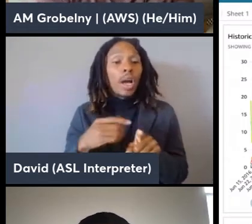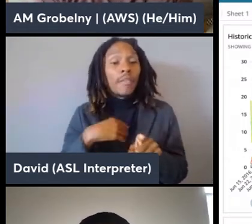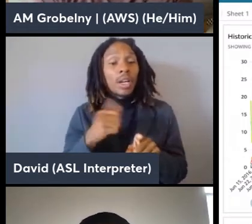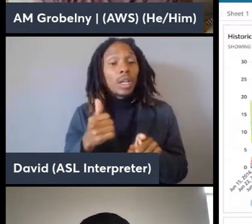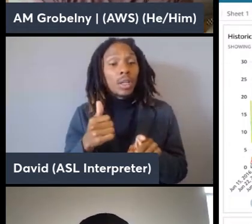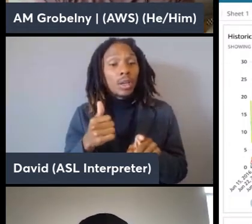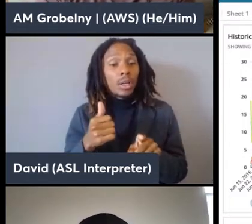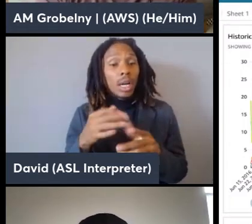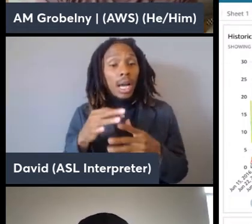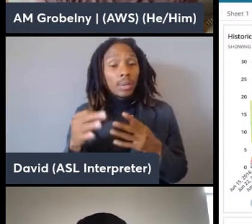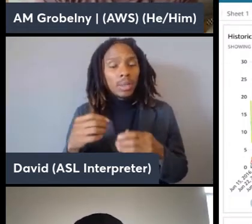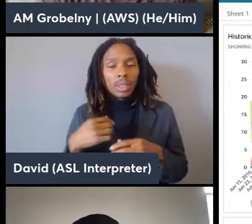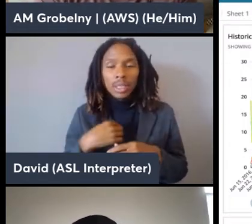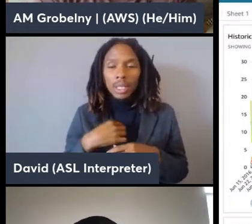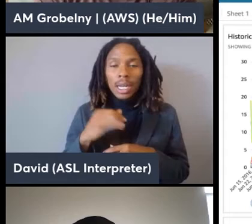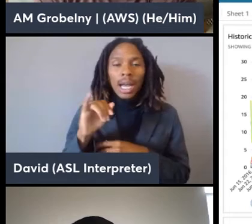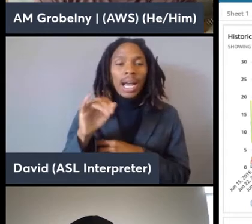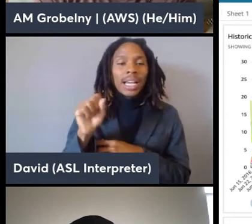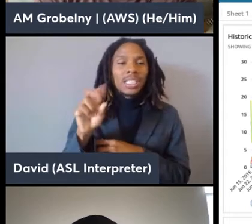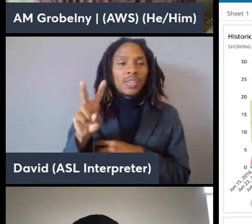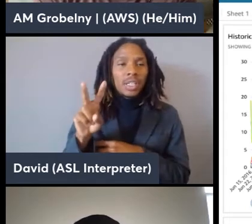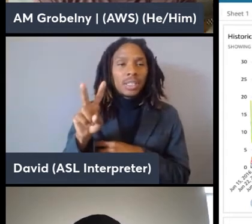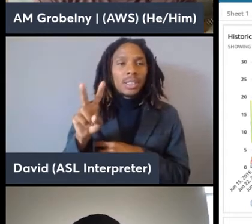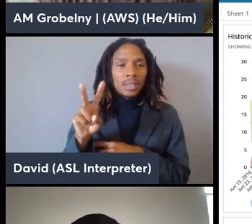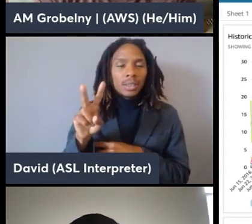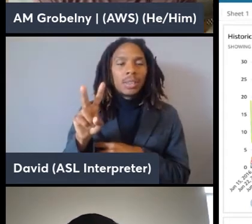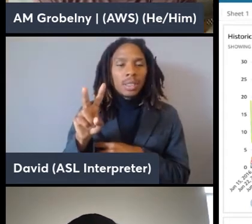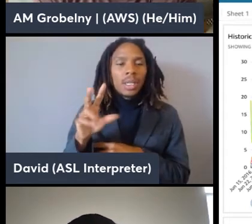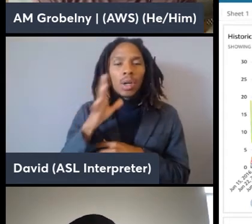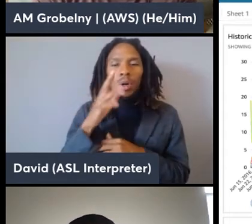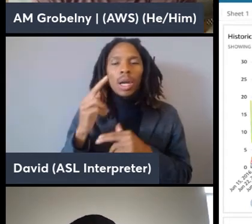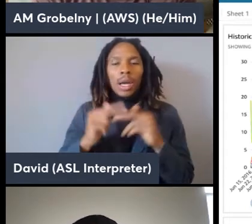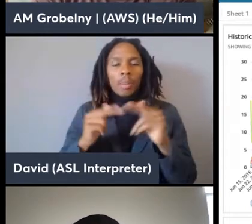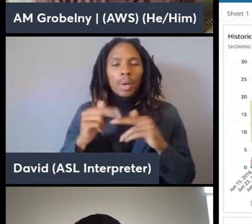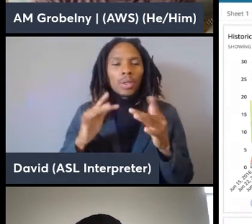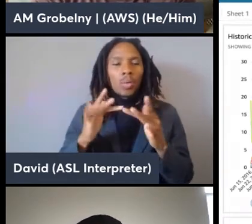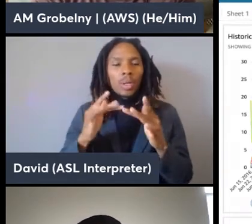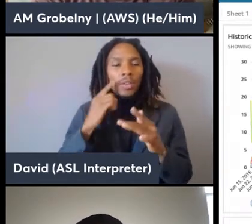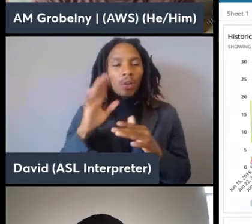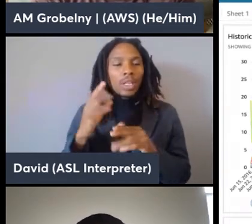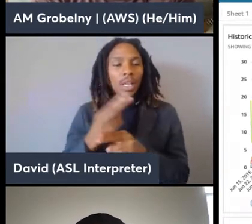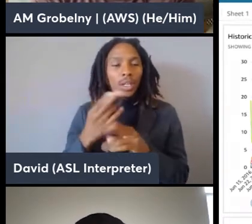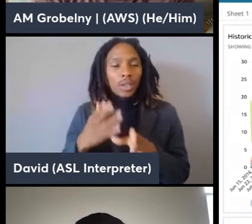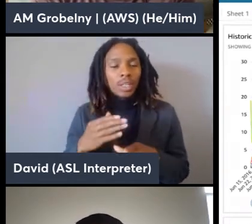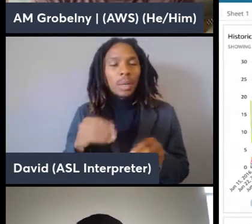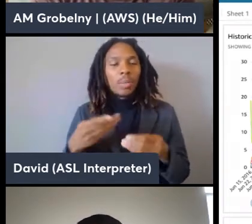ISVs, who build the websites for their users and provide SAS softwares,